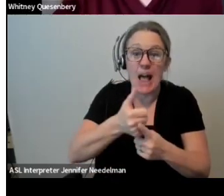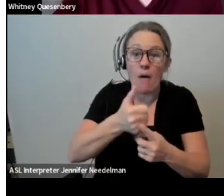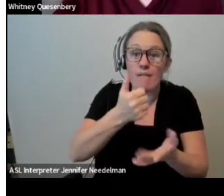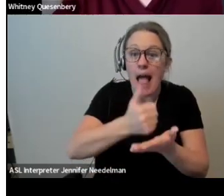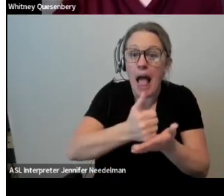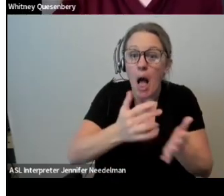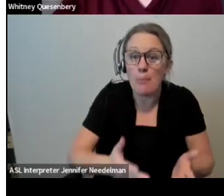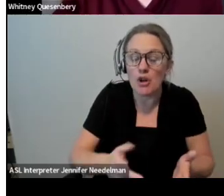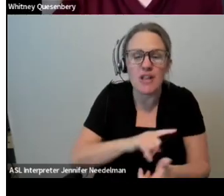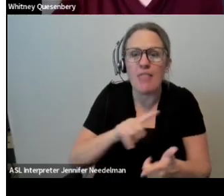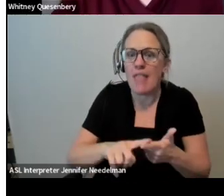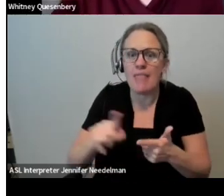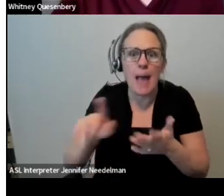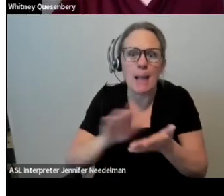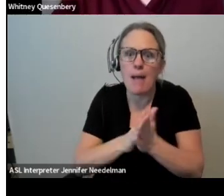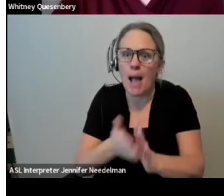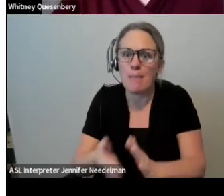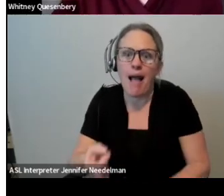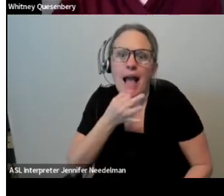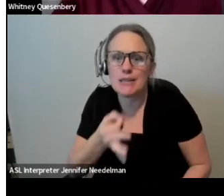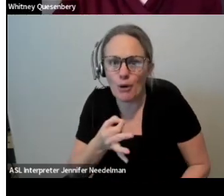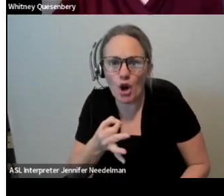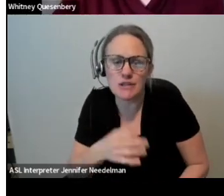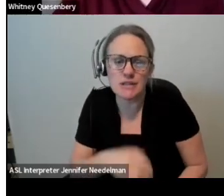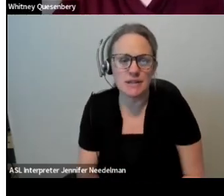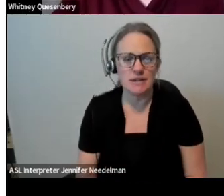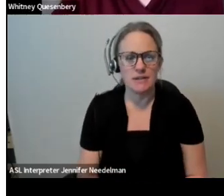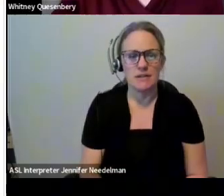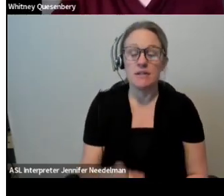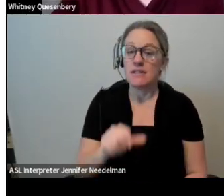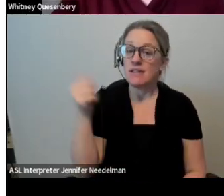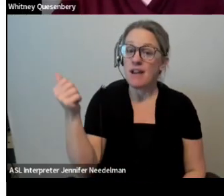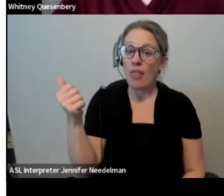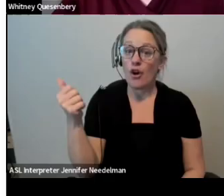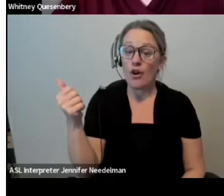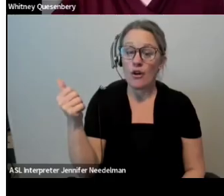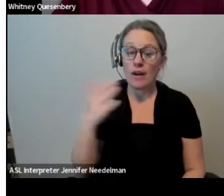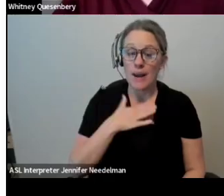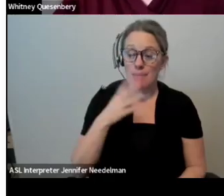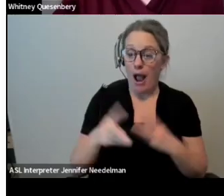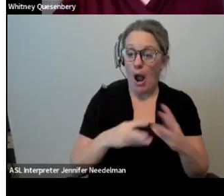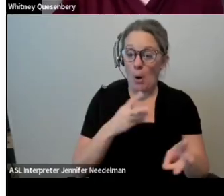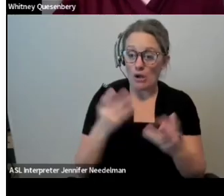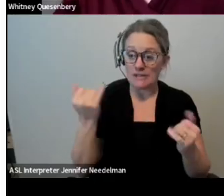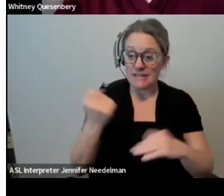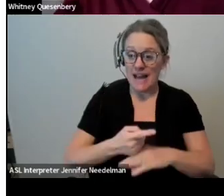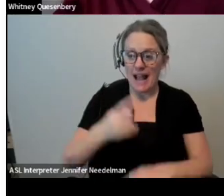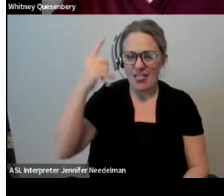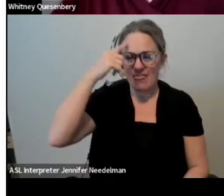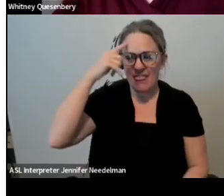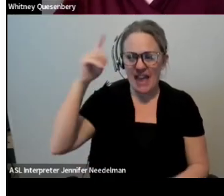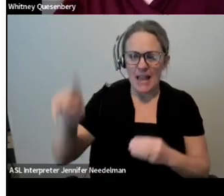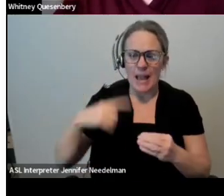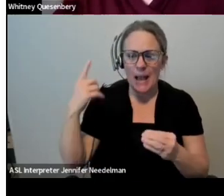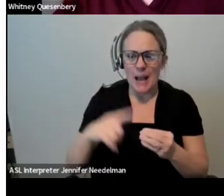of cancer information. And another one in my world today might be voters. We might think about people who vote all the time